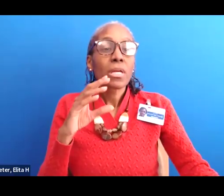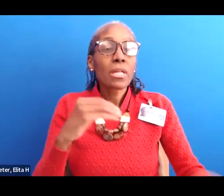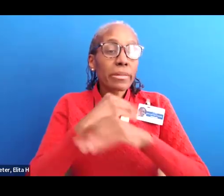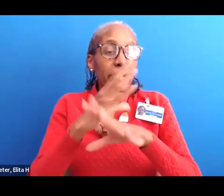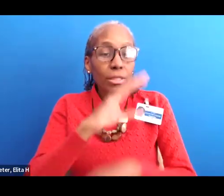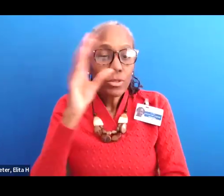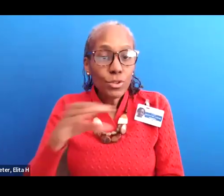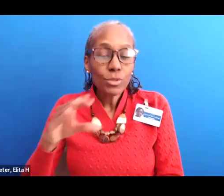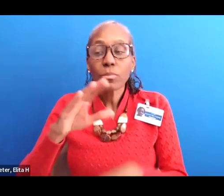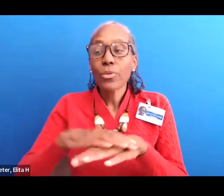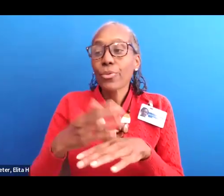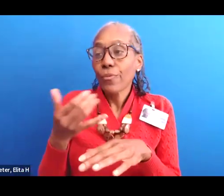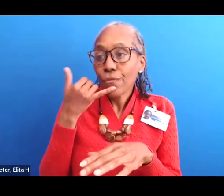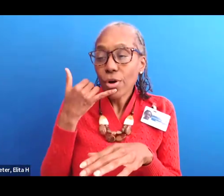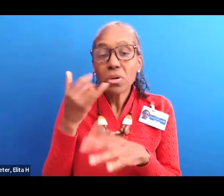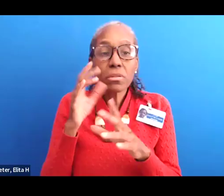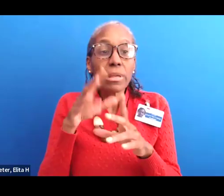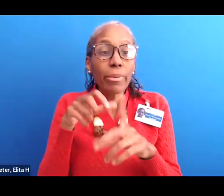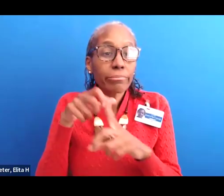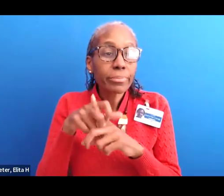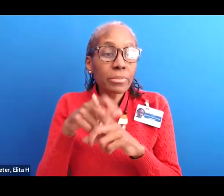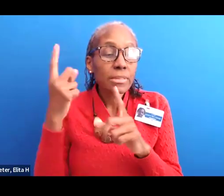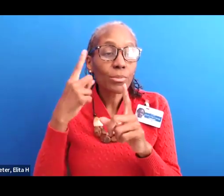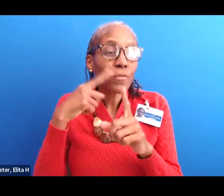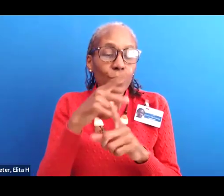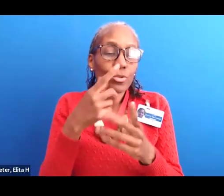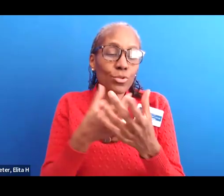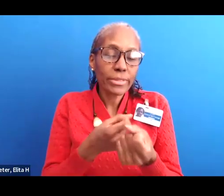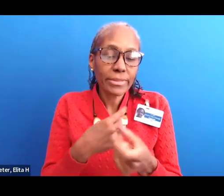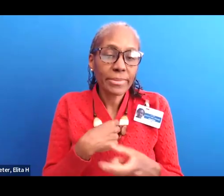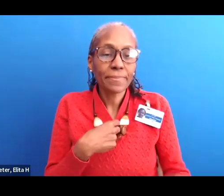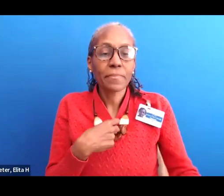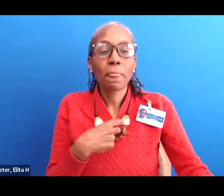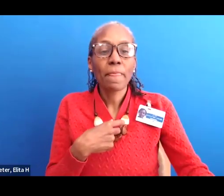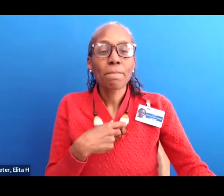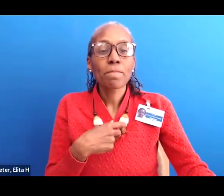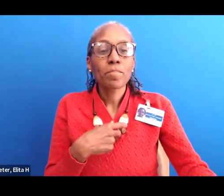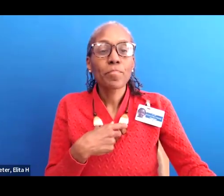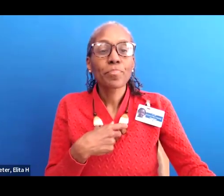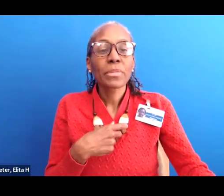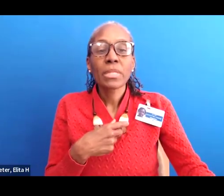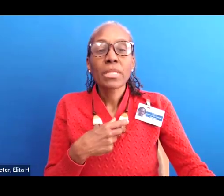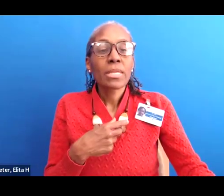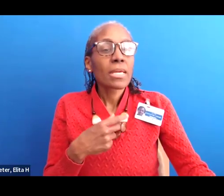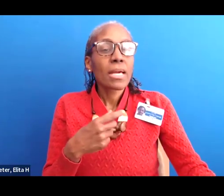over the phone, so they'll find somebody for you. Trust me. That is the thing. I can't imagine that they don't.